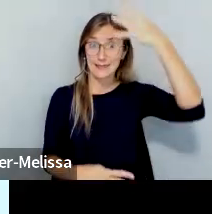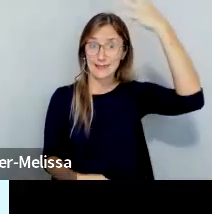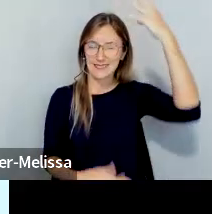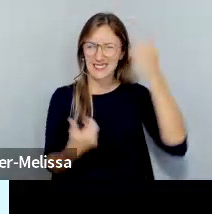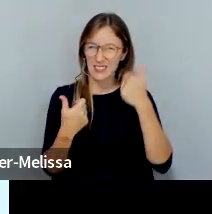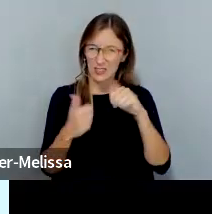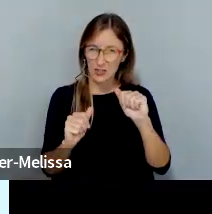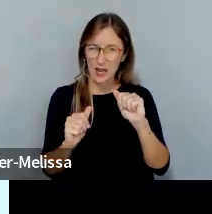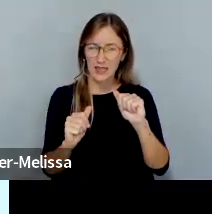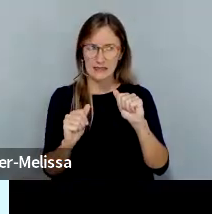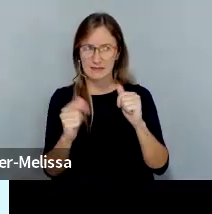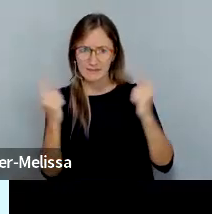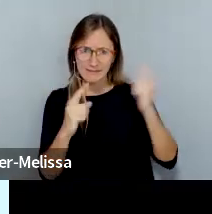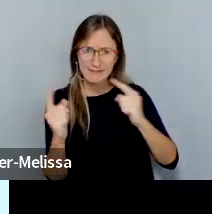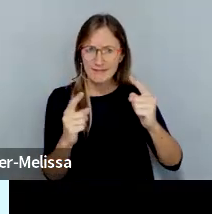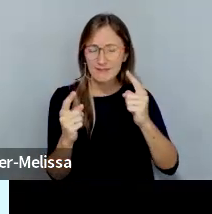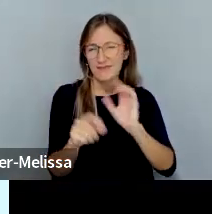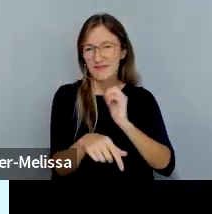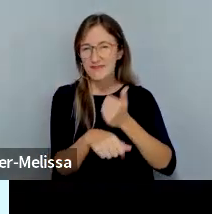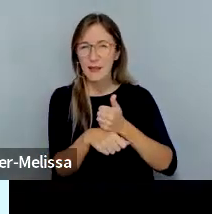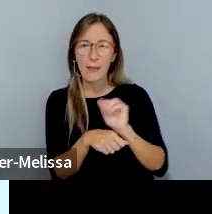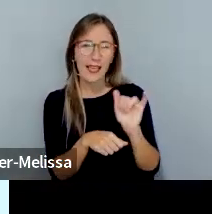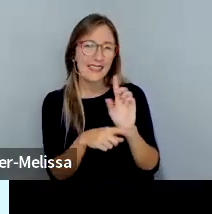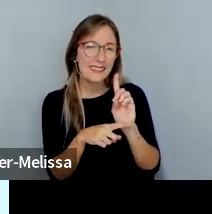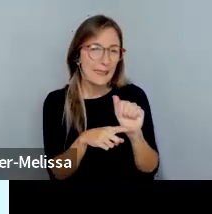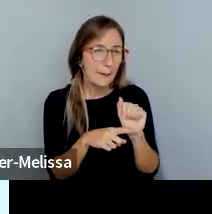on right now. There are a group of people -- there are over 200 people on